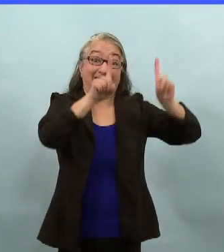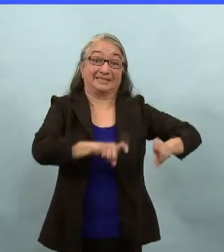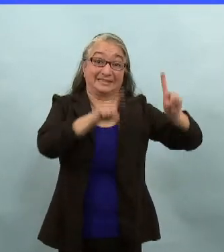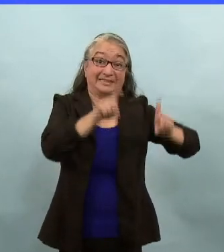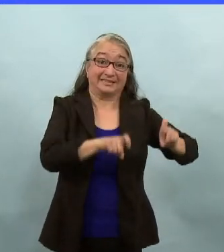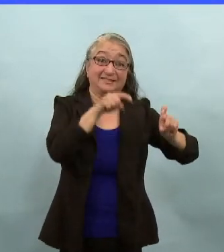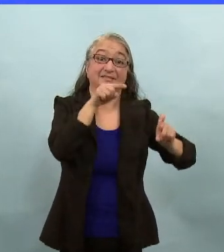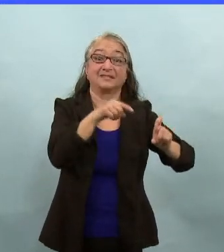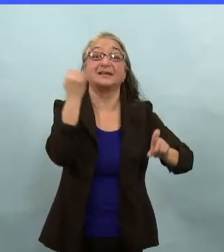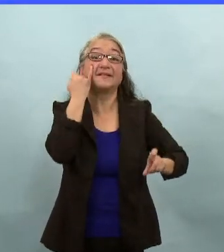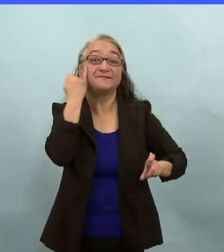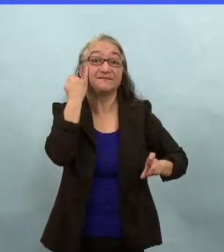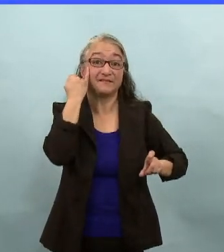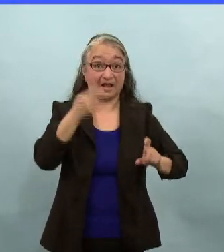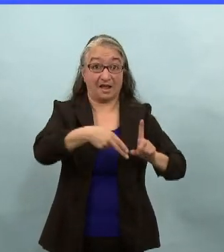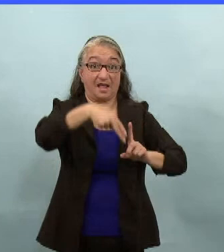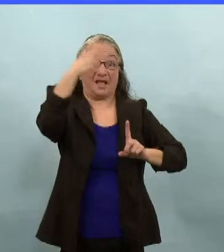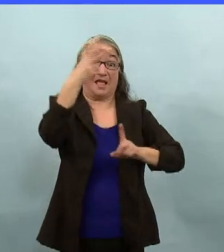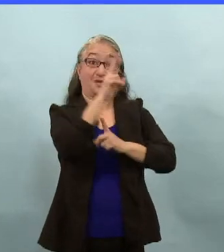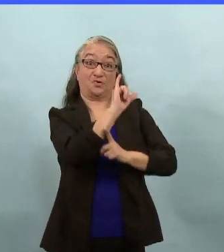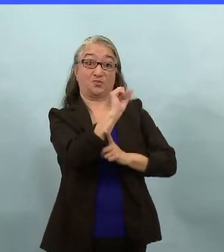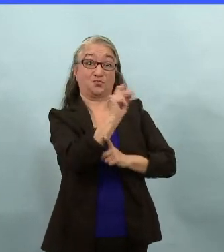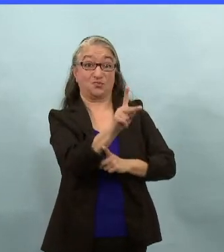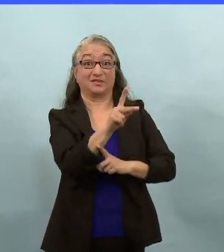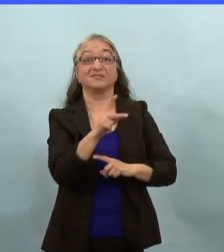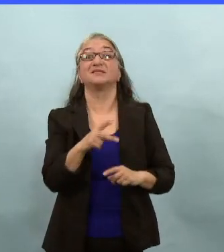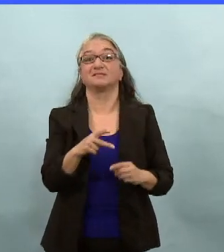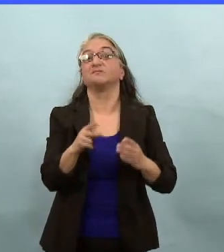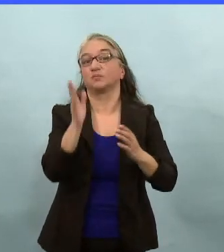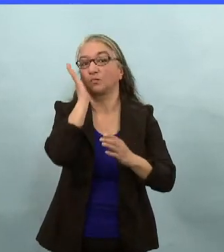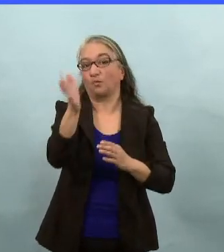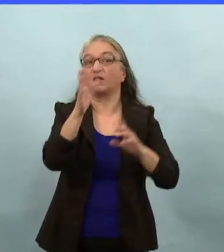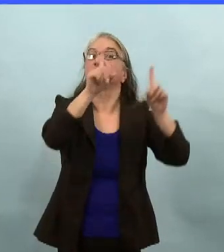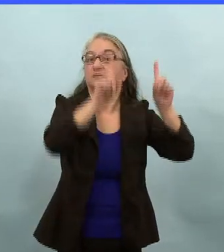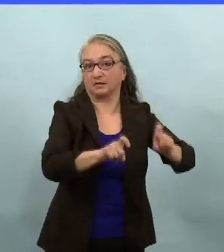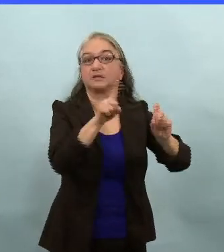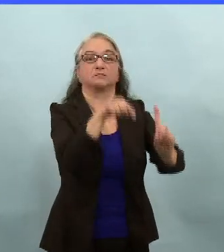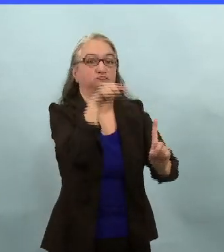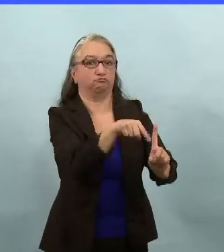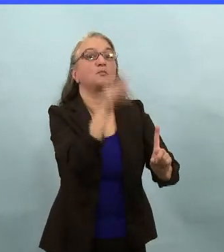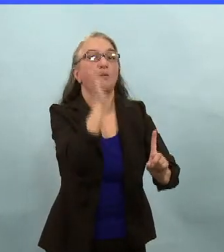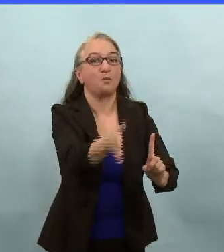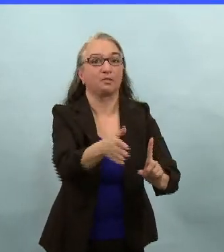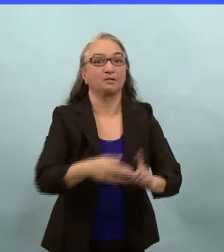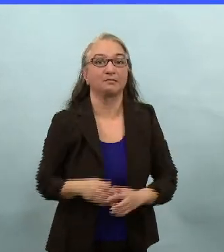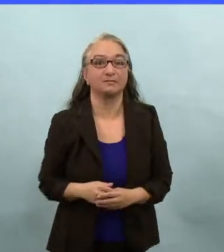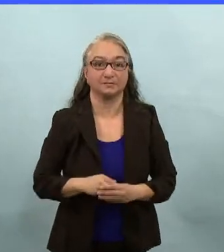in high risk settings to learn and to be able to mitigate issues in those high risk settings and